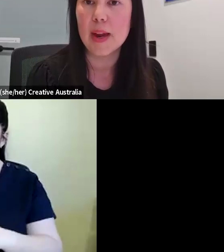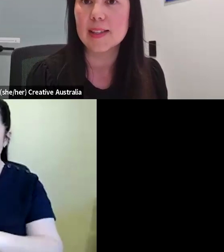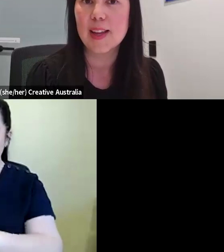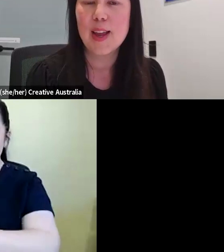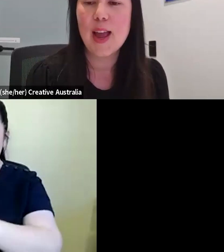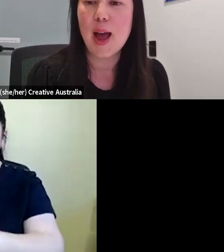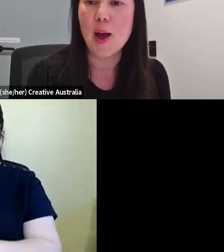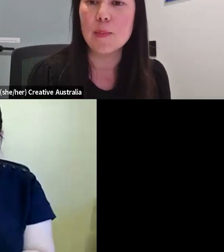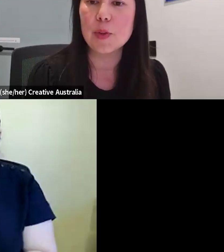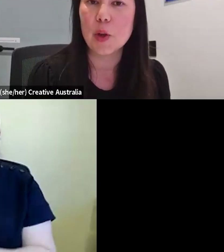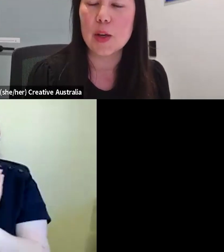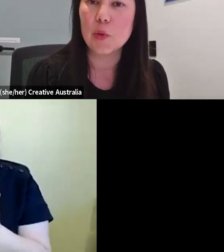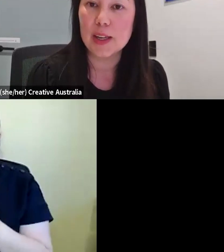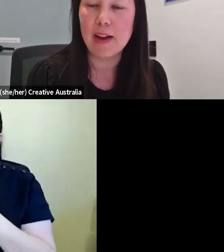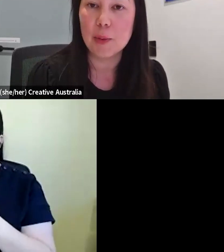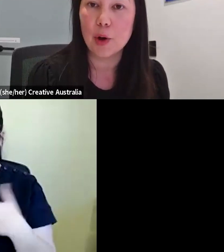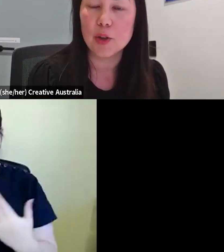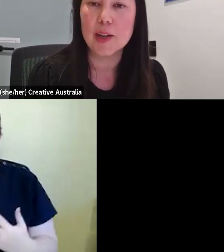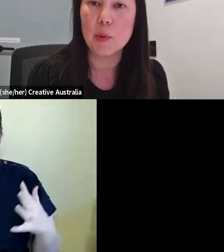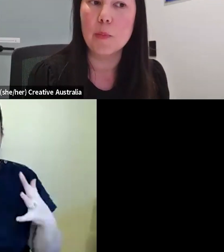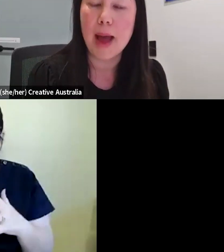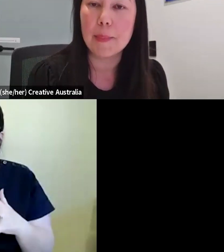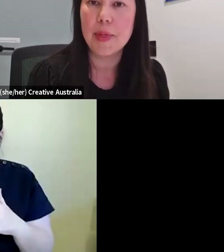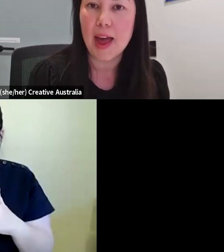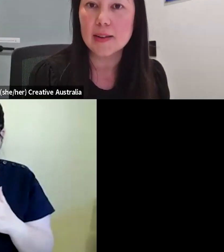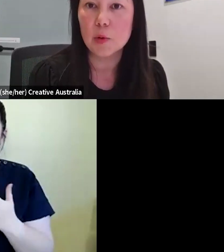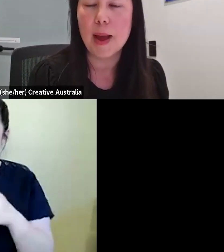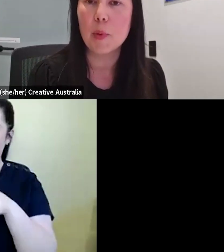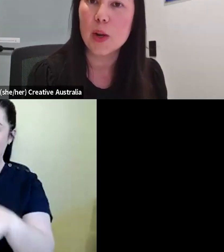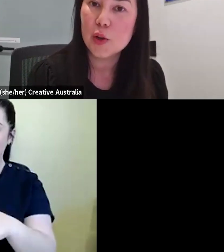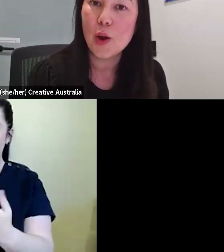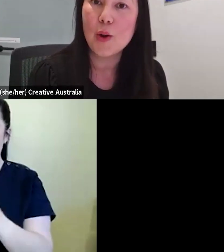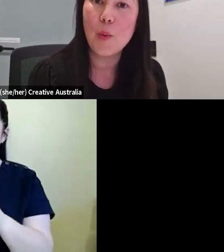weeks. So it is really around the project. We will map that. We will map how you go when you go,